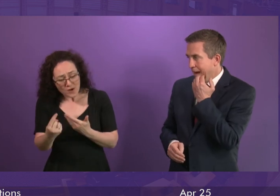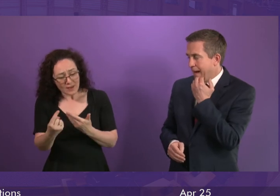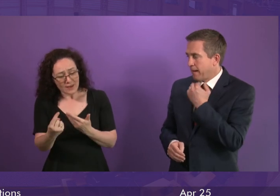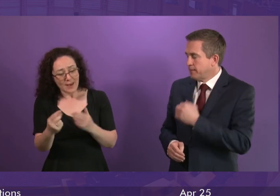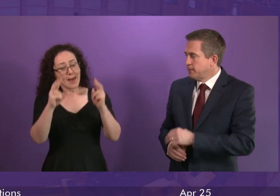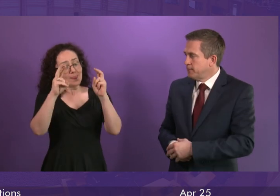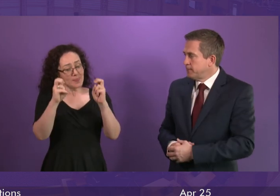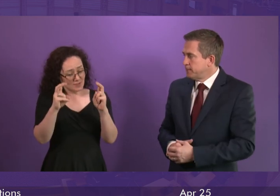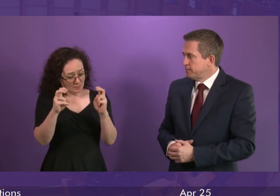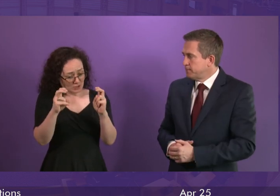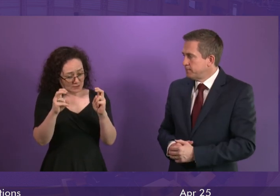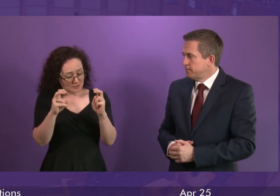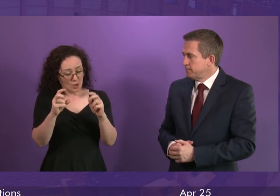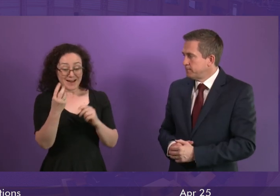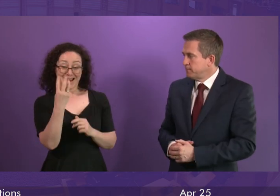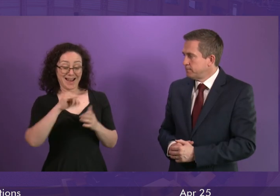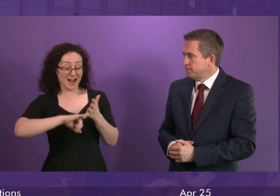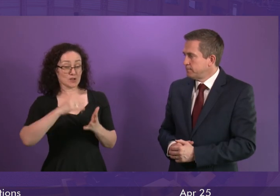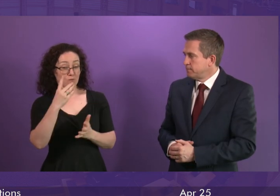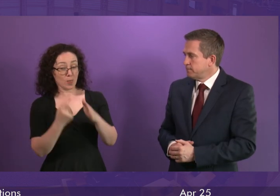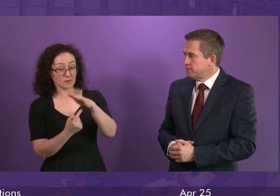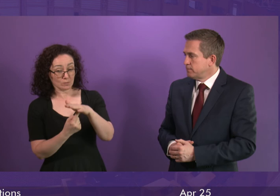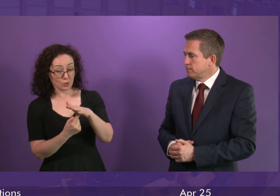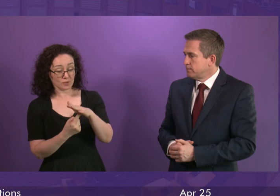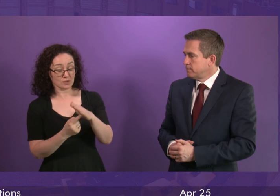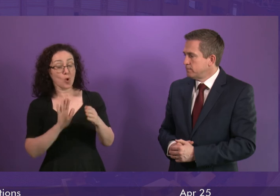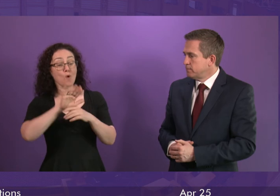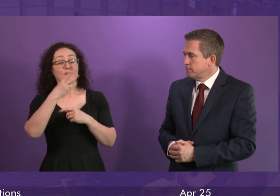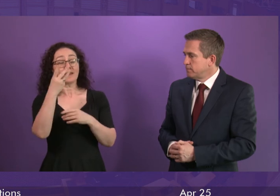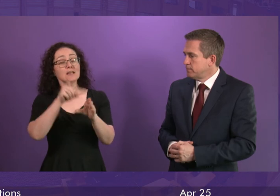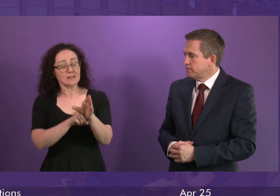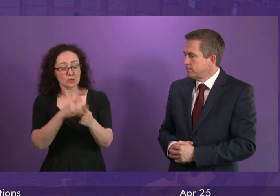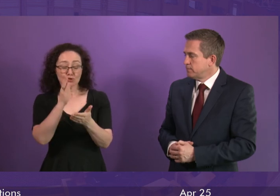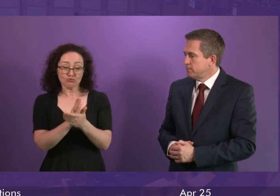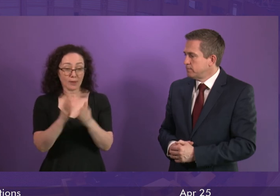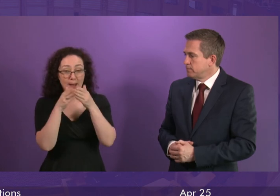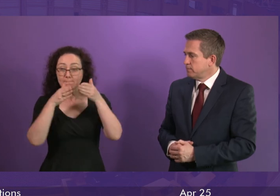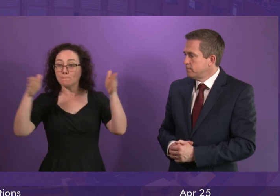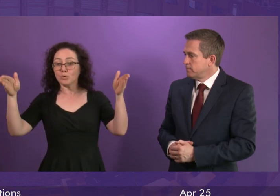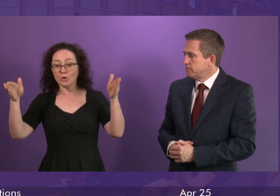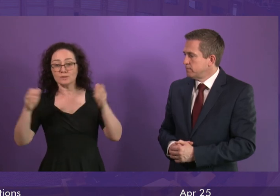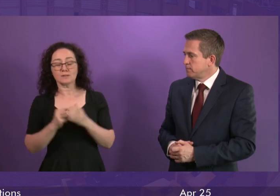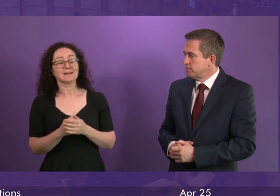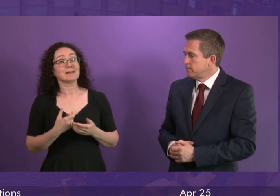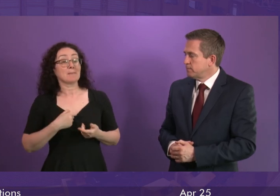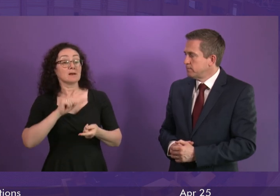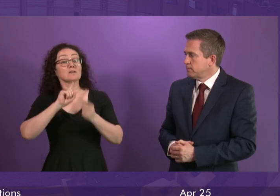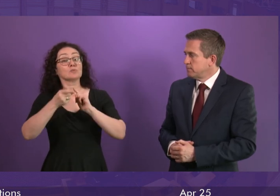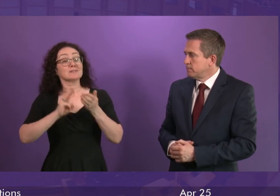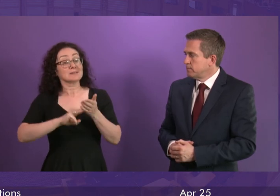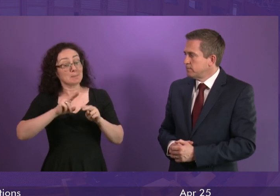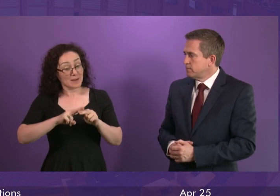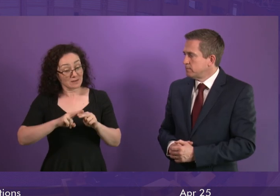get across the three years. In response to Liz Smith’s question, this